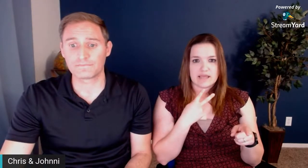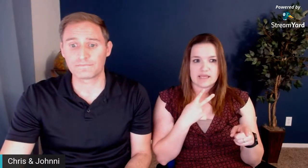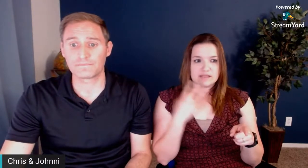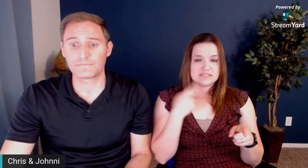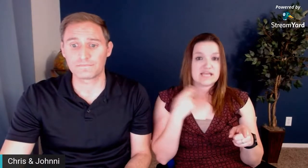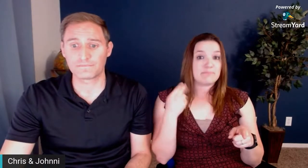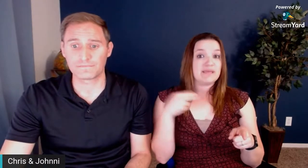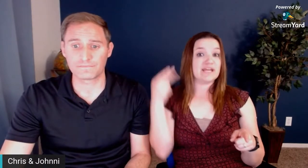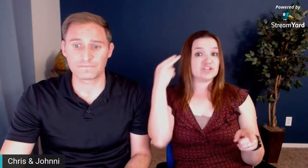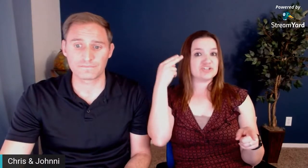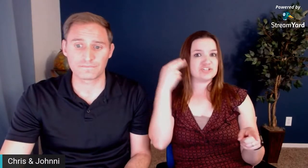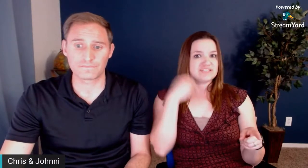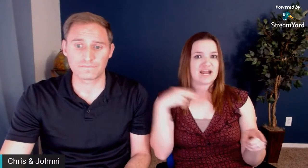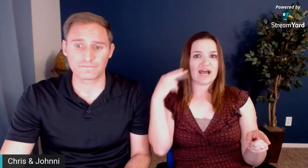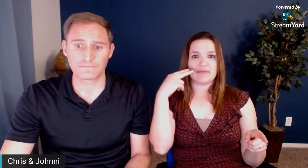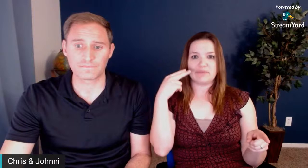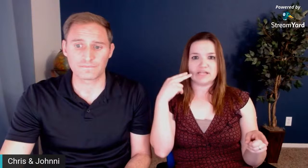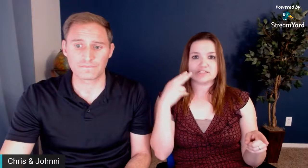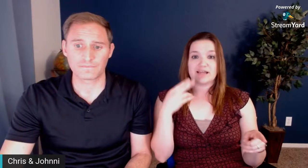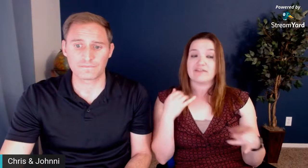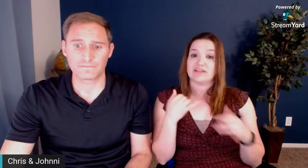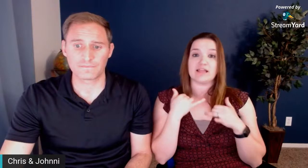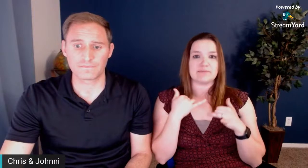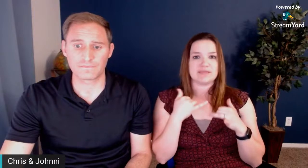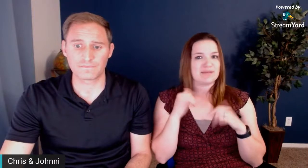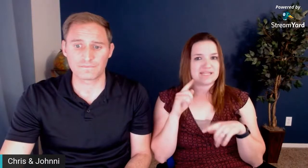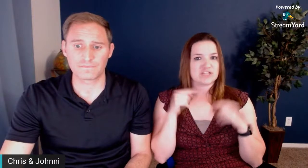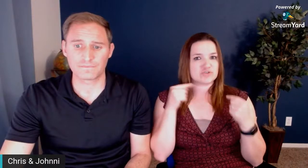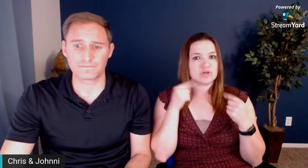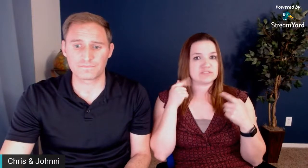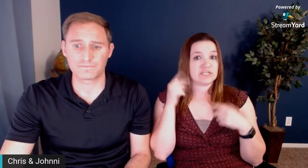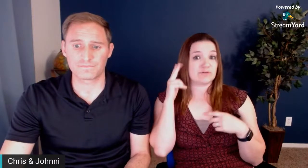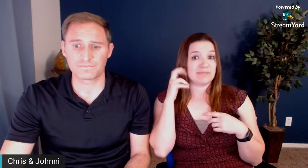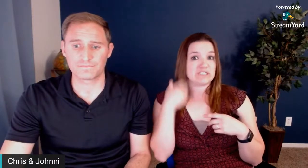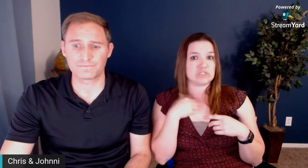and it's that pitch she's that high pitched kind of a lot like me my dad struggles to hear me too